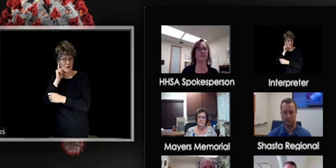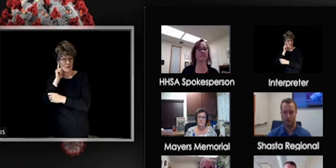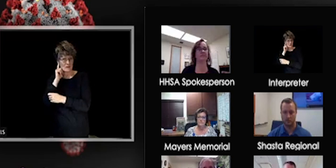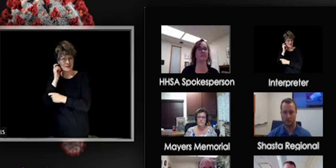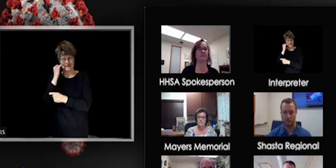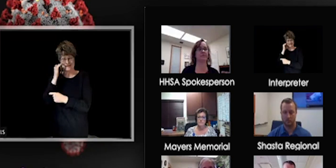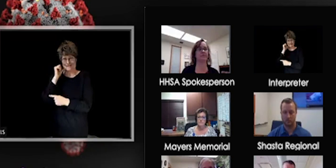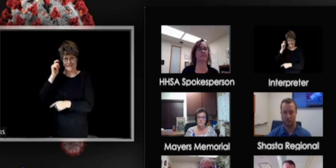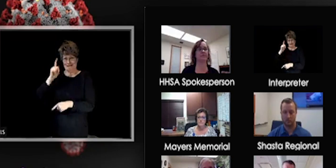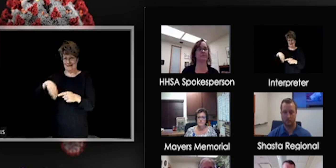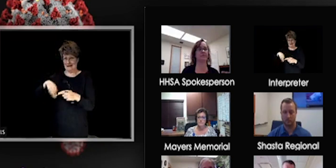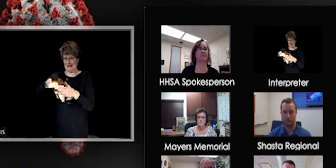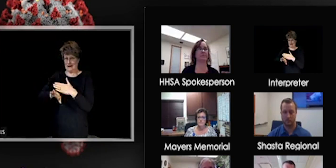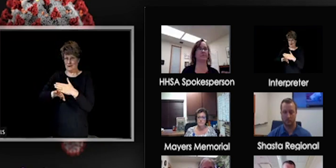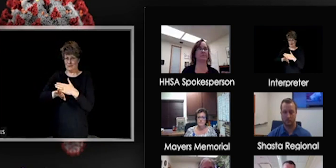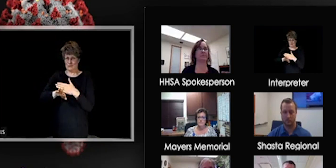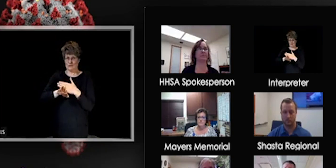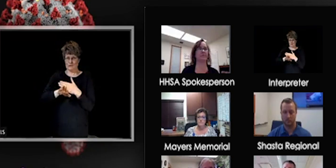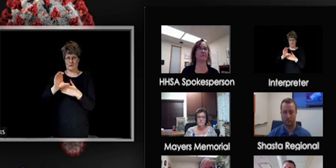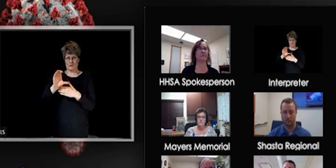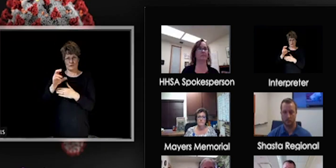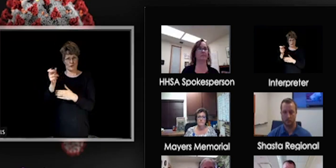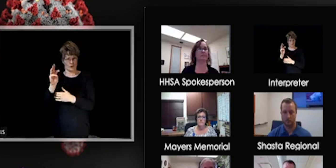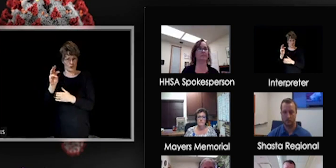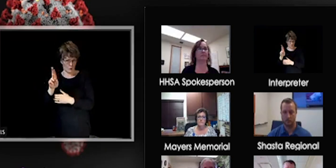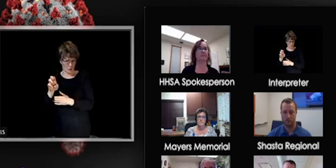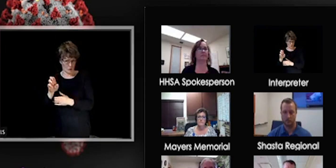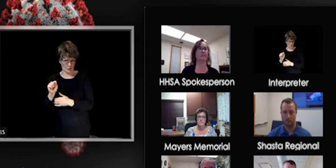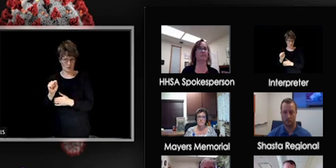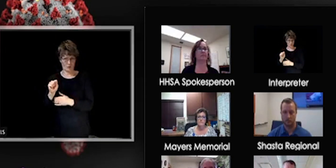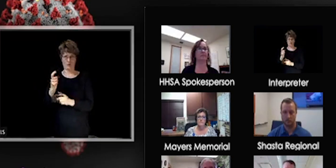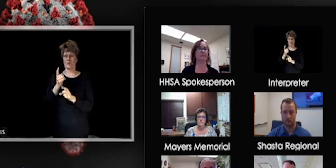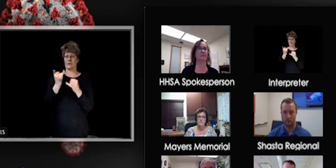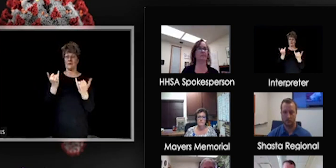that we are evaluating right now. We’re meeting here in a couple of hours on that